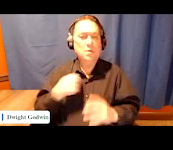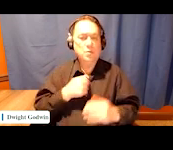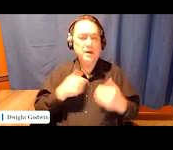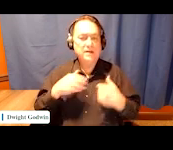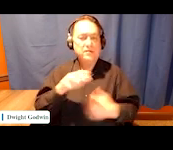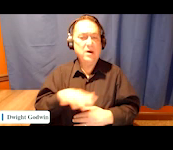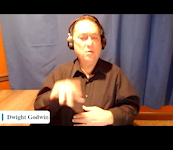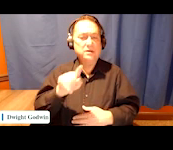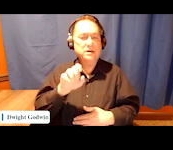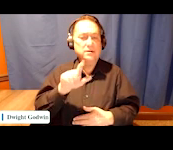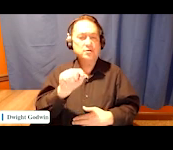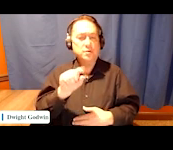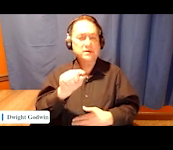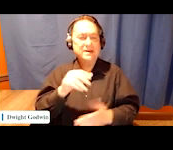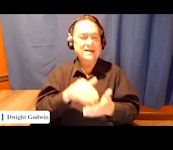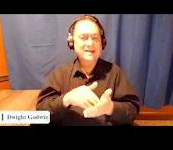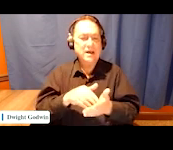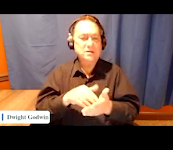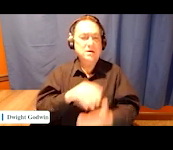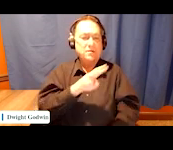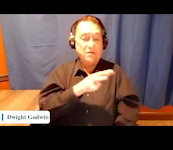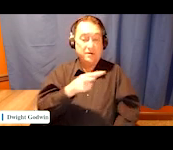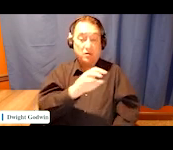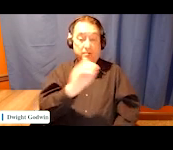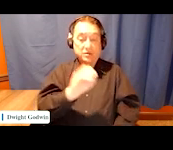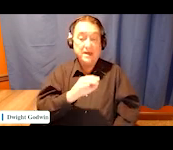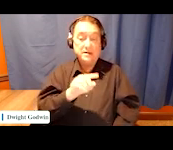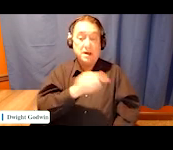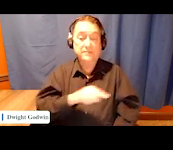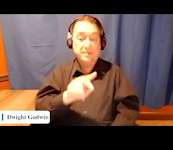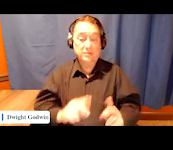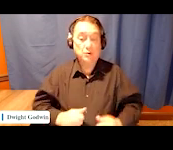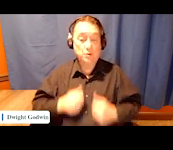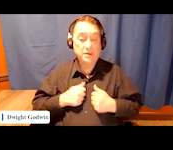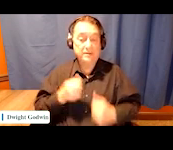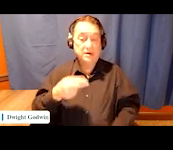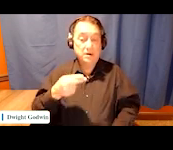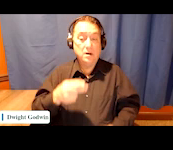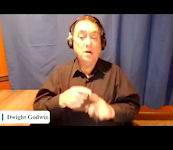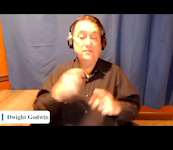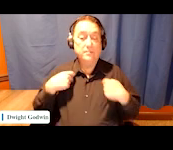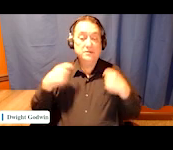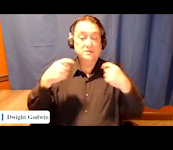And then 44% of those residents, 44% of those residents are from Spanish-speaking cultures,